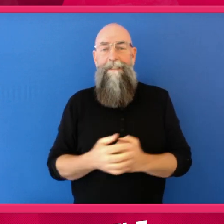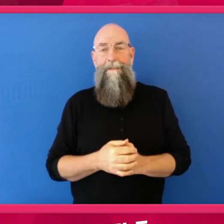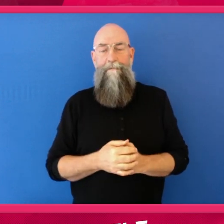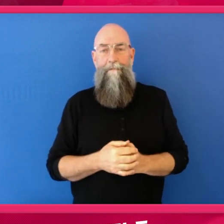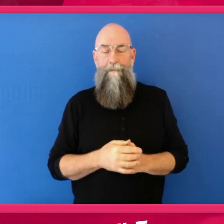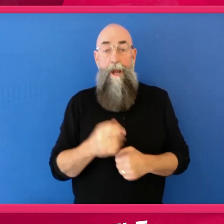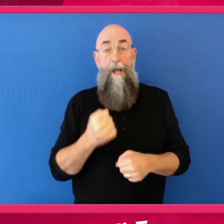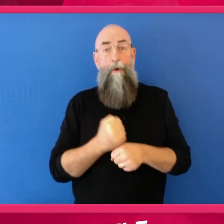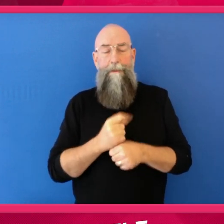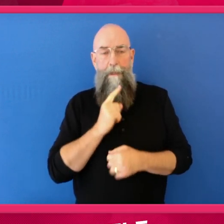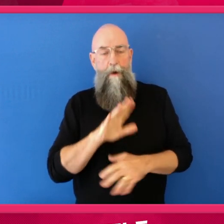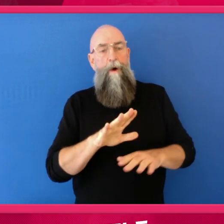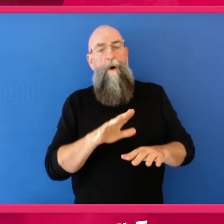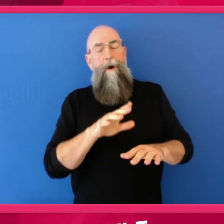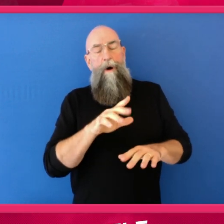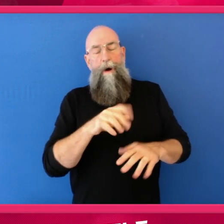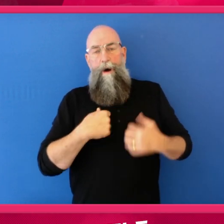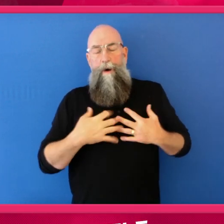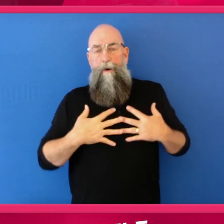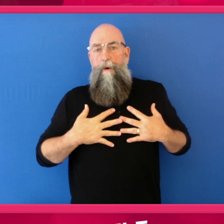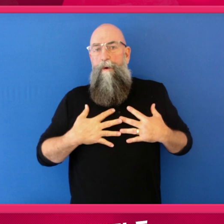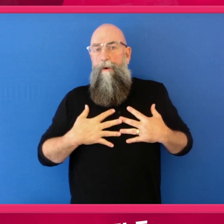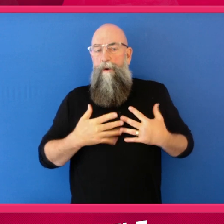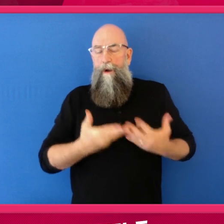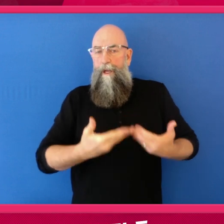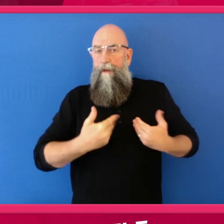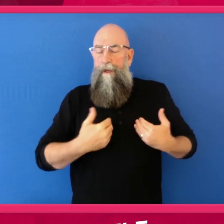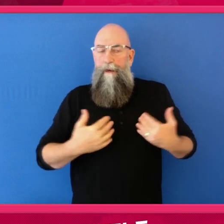goose bumps on every single limb. I've got to shake myself off a little bit because I'm